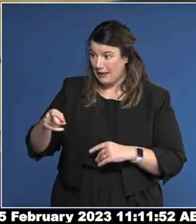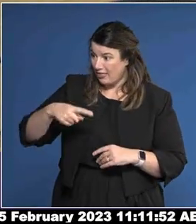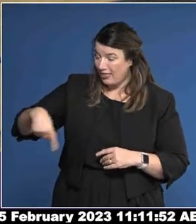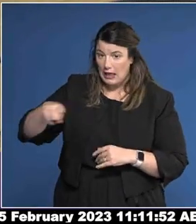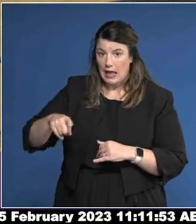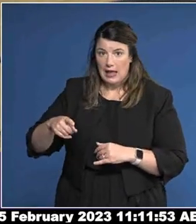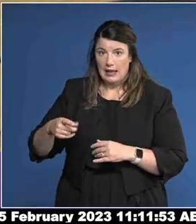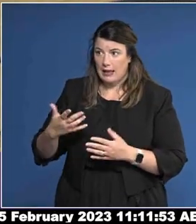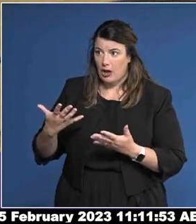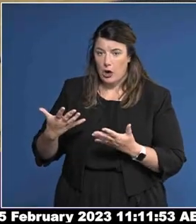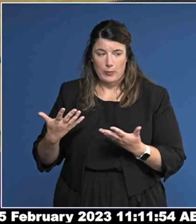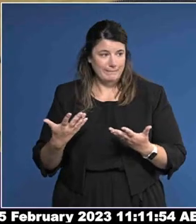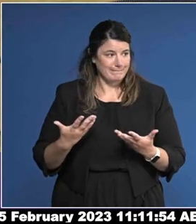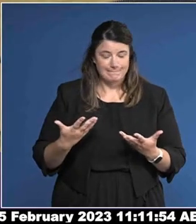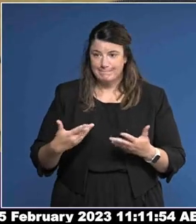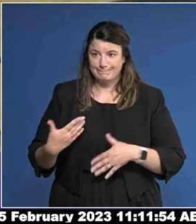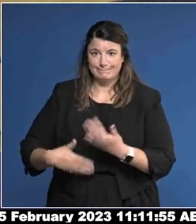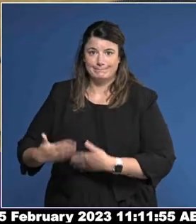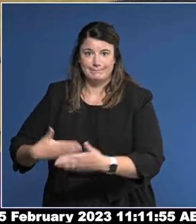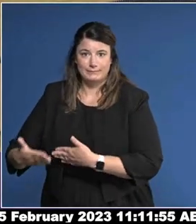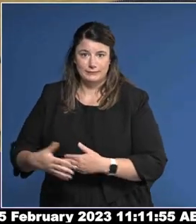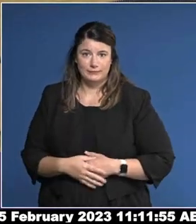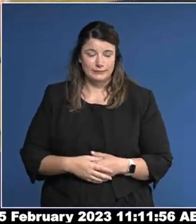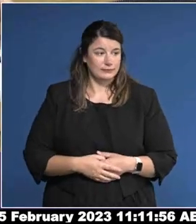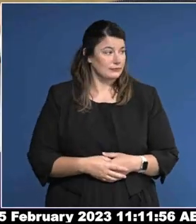So you recall that evidence? Ms Eastman, would you mind giving the transcript reference?